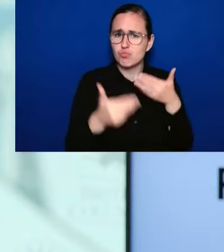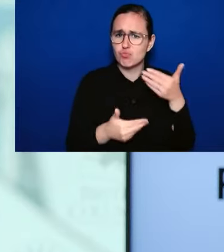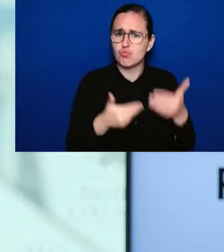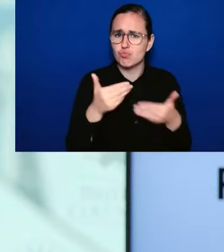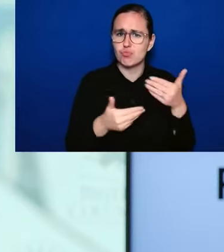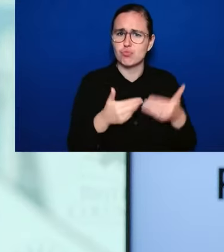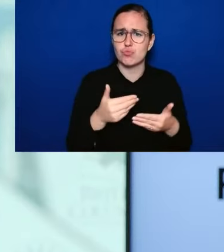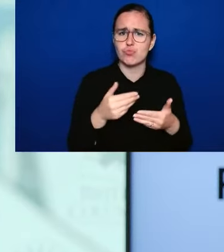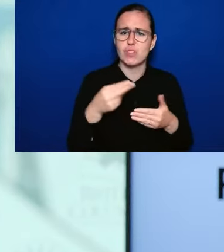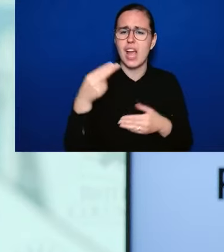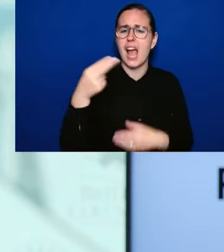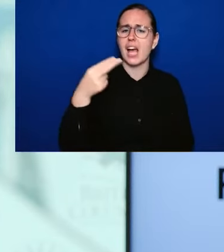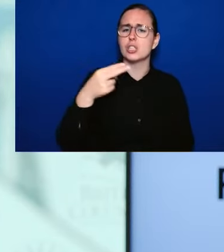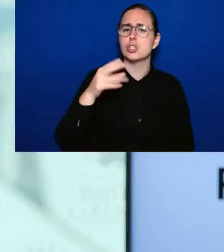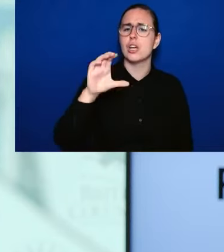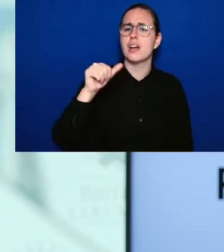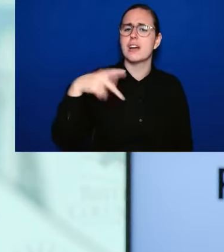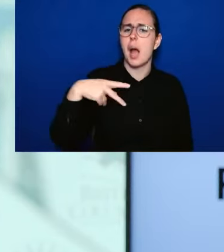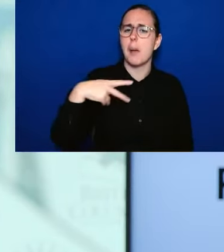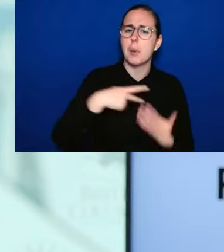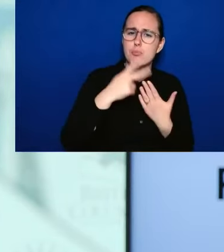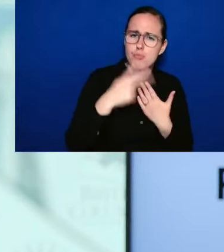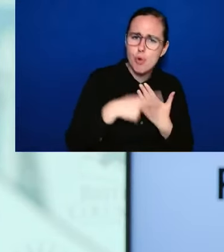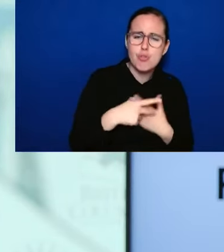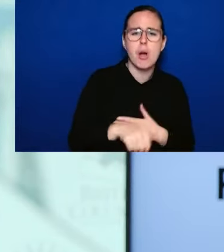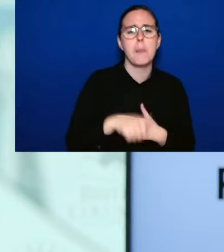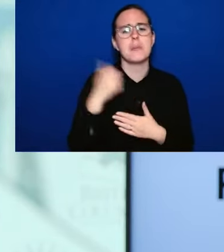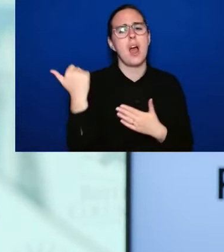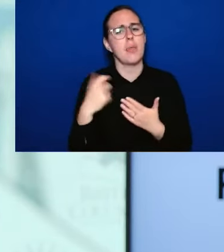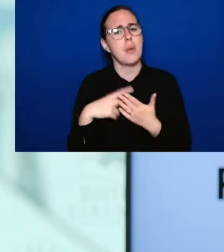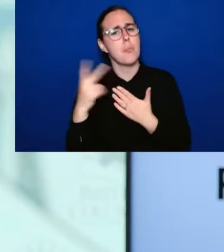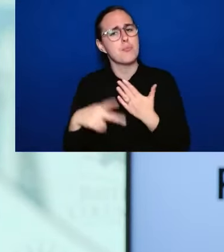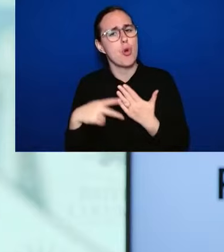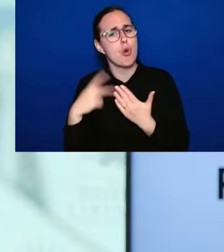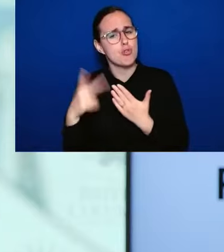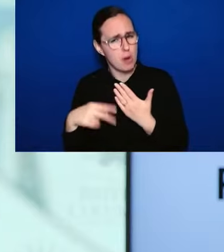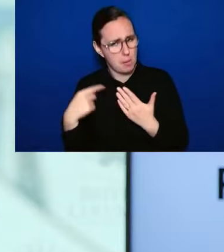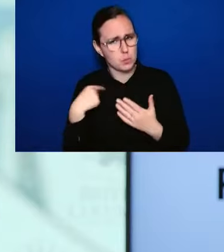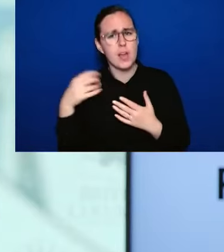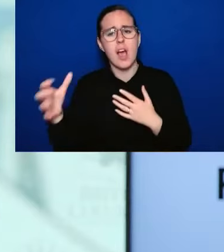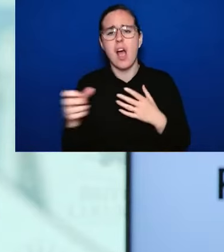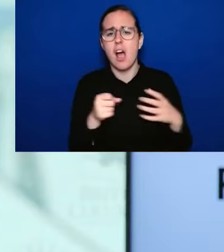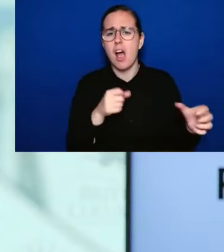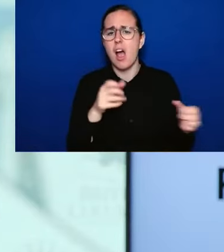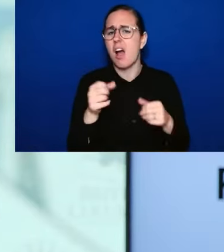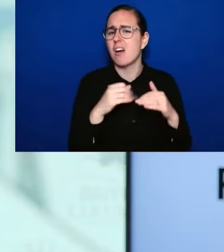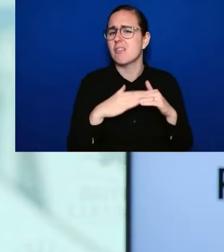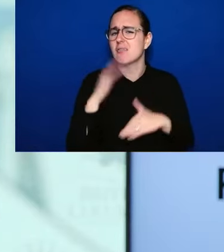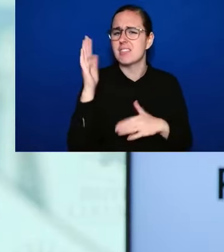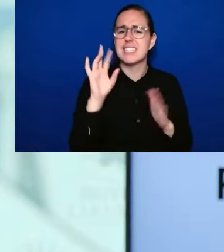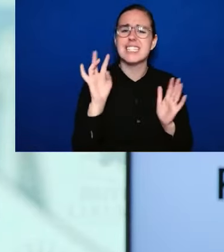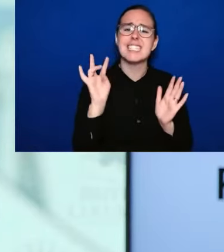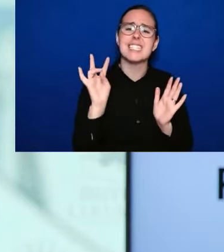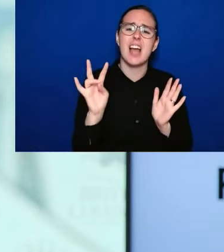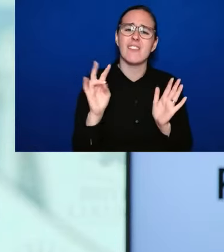programmes and- care. And a close to seven thousand health care workers that sector. Which